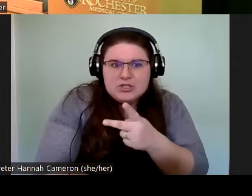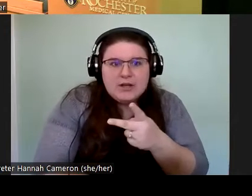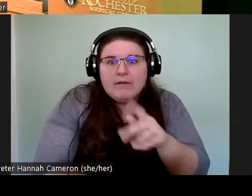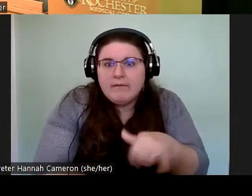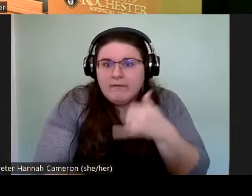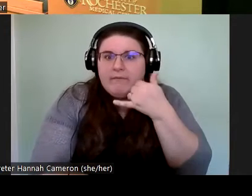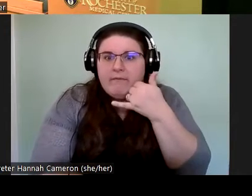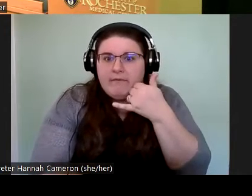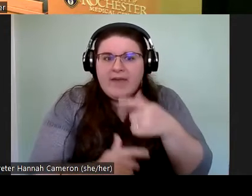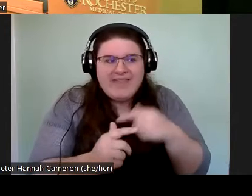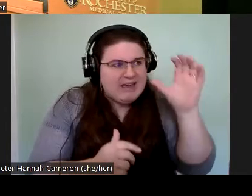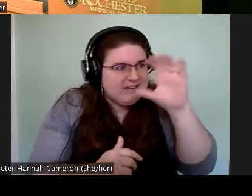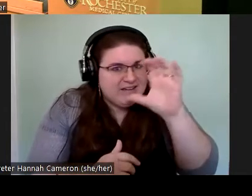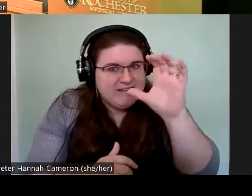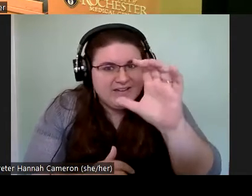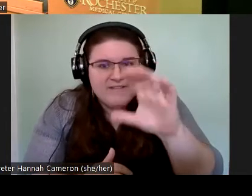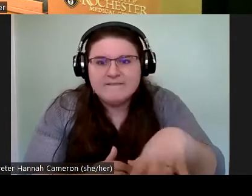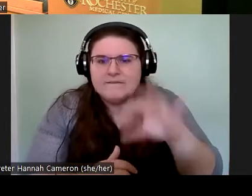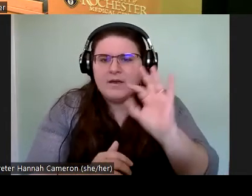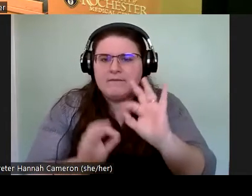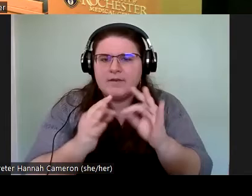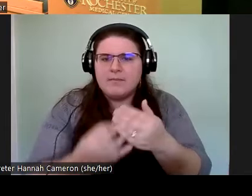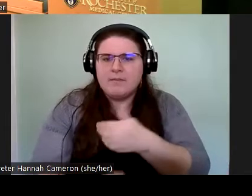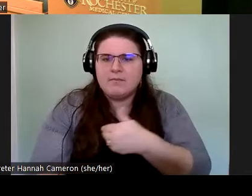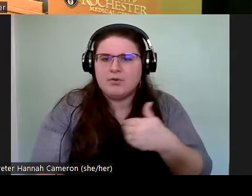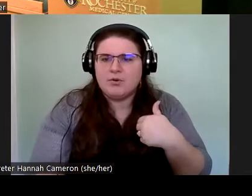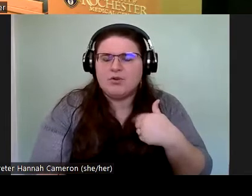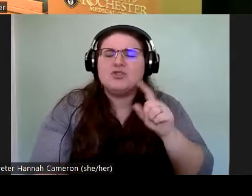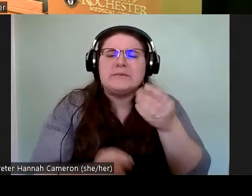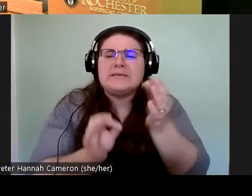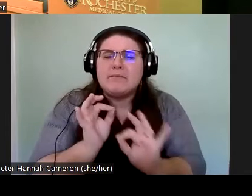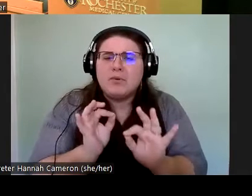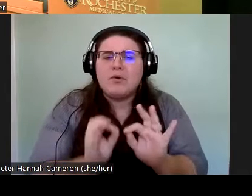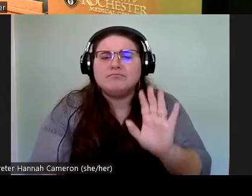how hard is it to even leave a message to say I'm thinking of you right I care um I want to know how